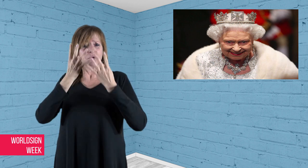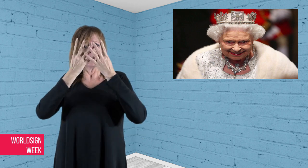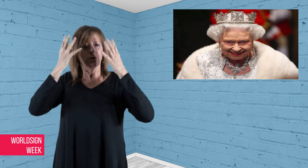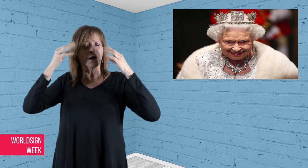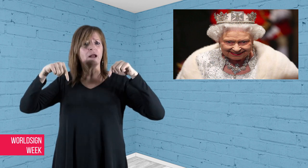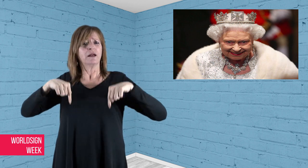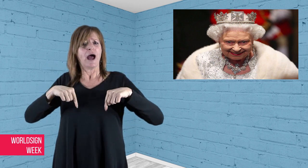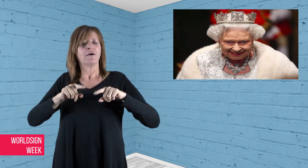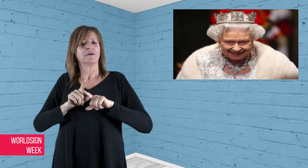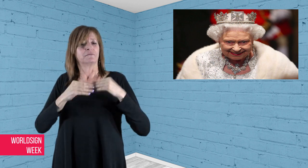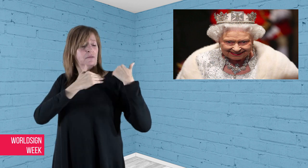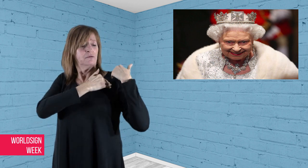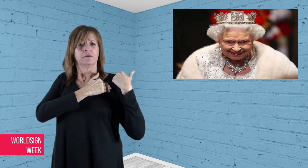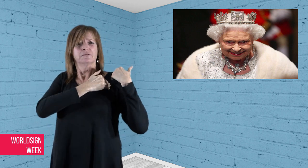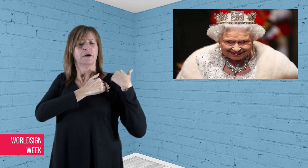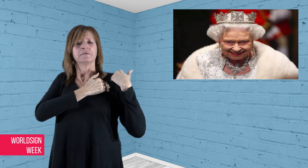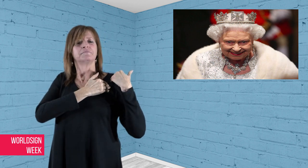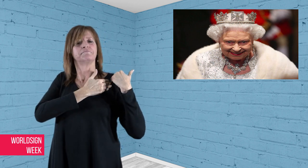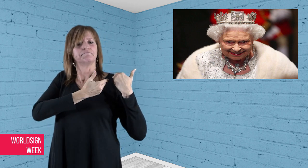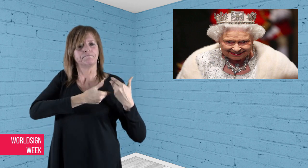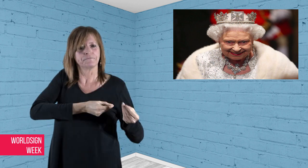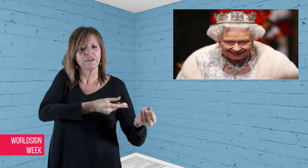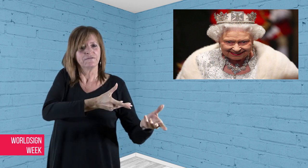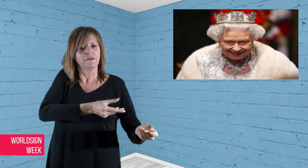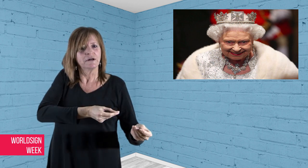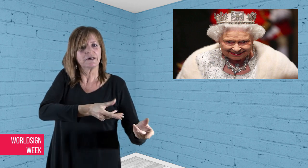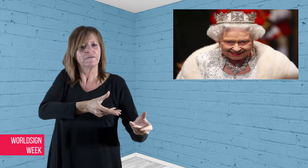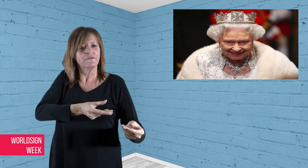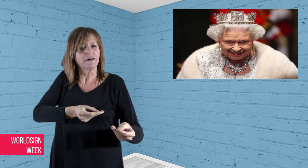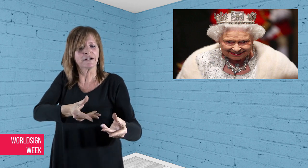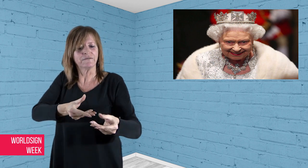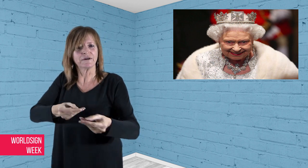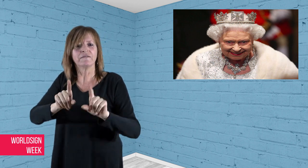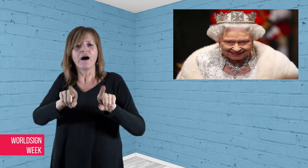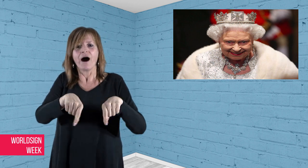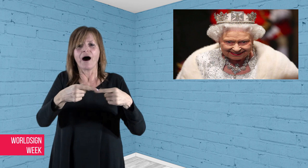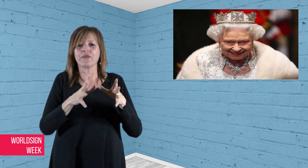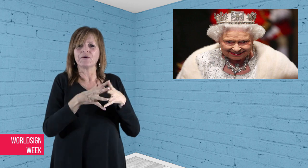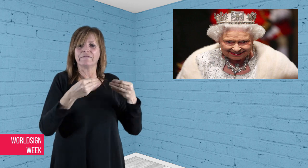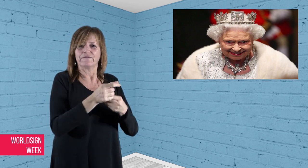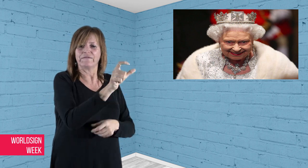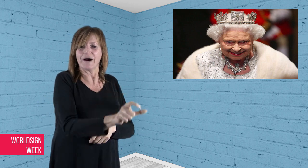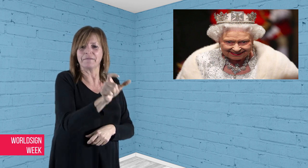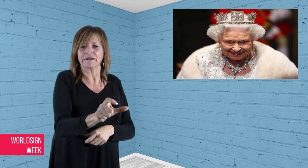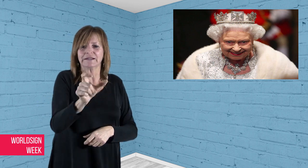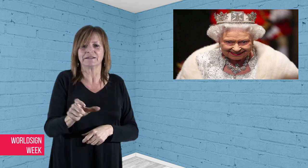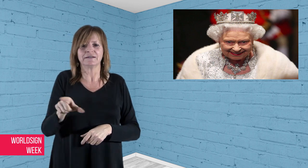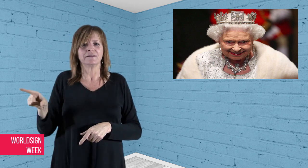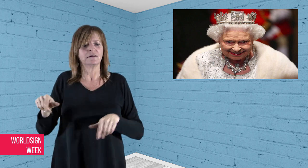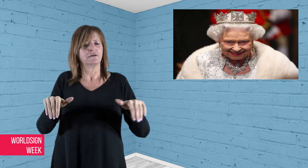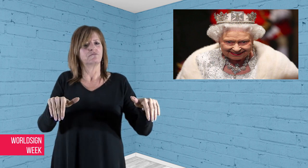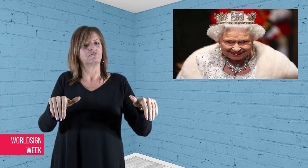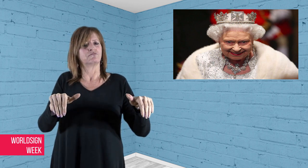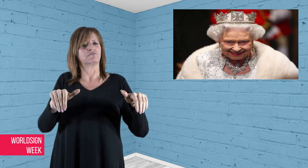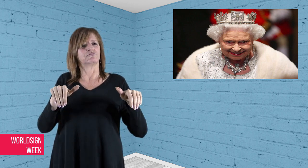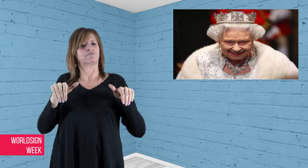Queen has begun to unburden some of her long list of duties to other Royal members, and has cut back on world tours, but still regularly